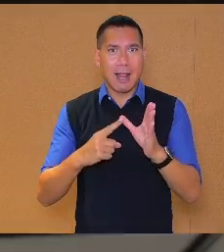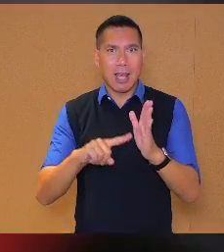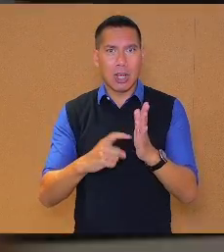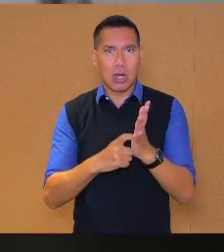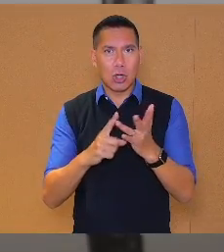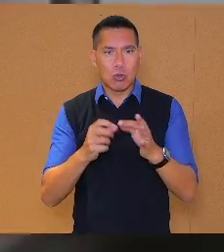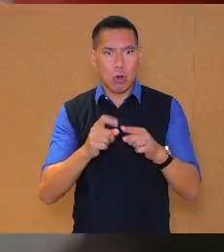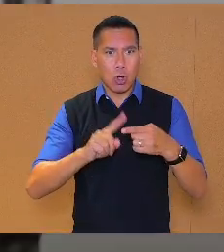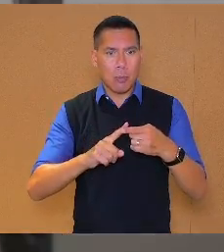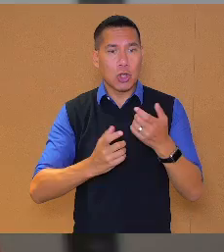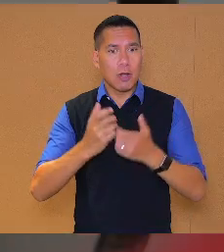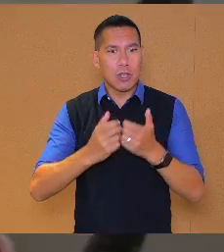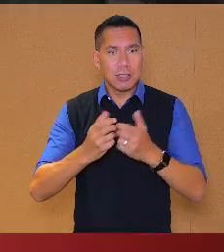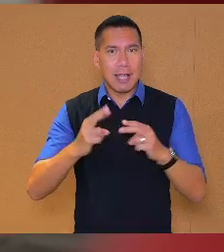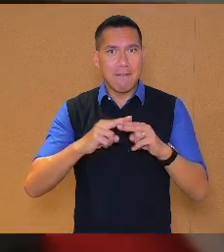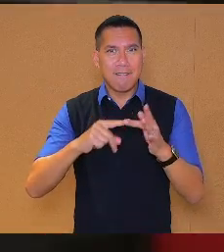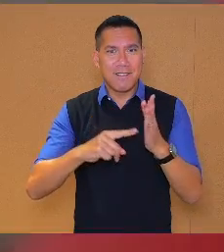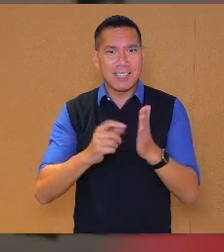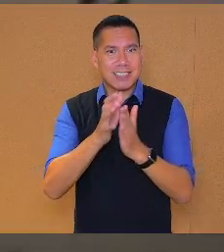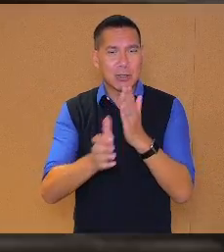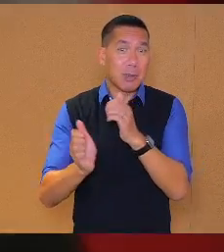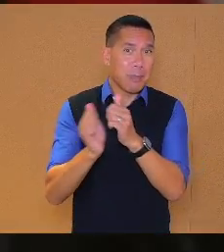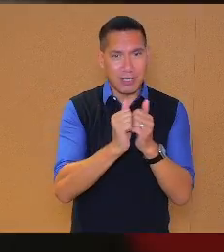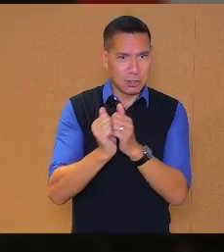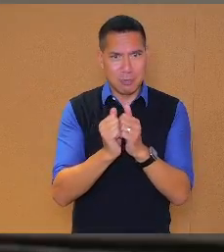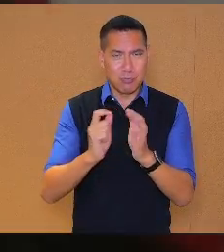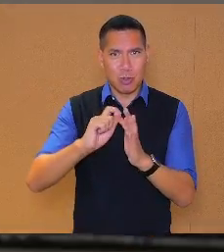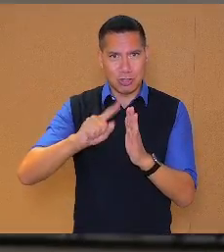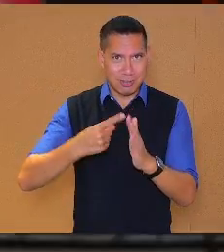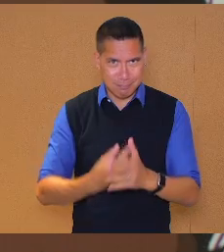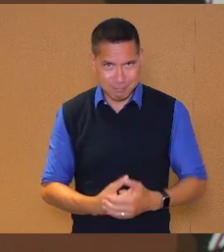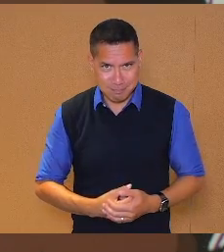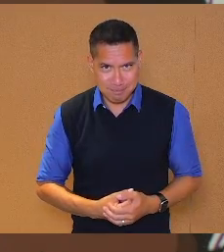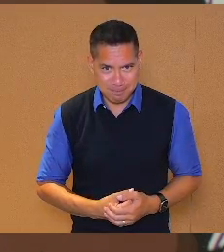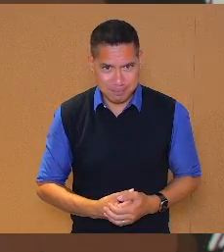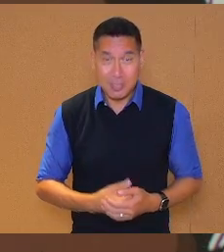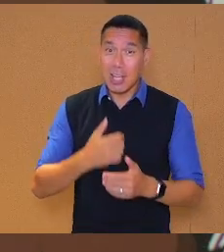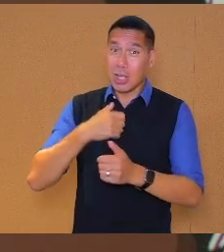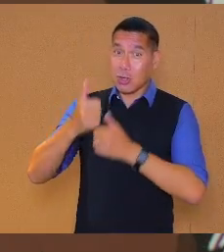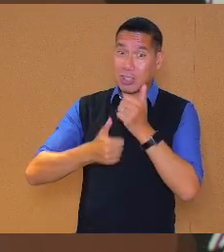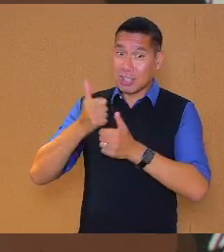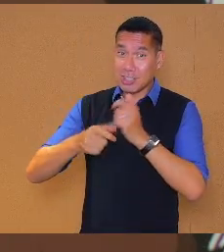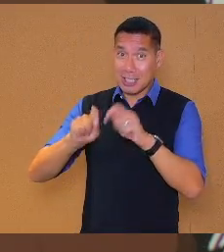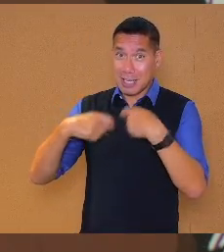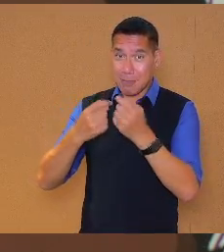Partnership Project. >> Congratulations to the team